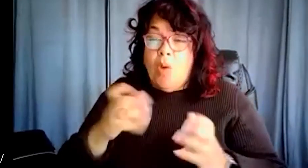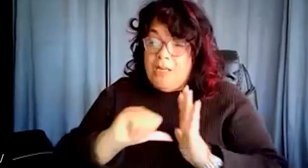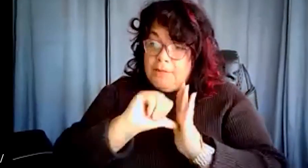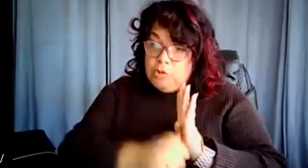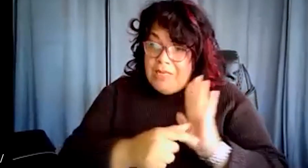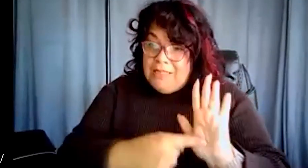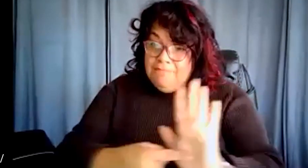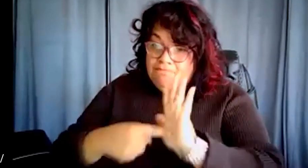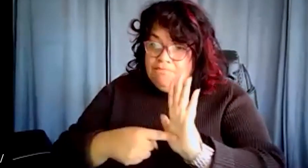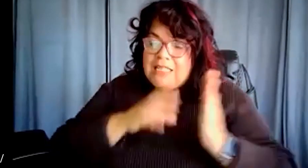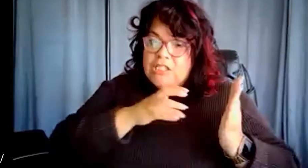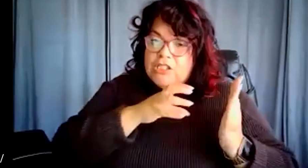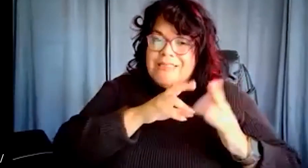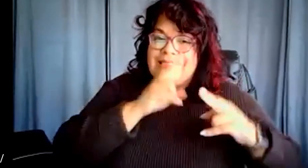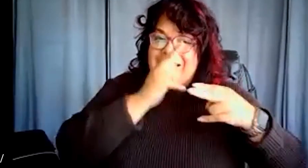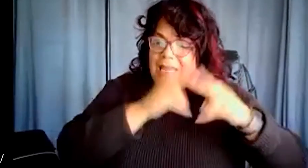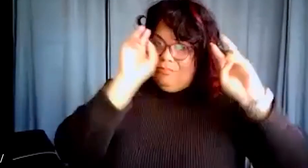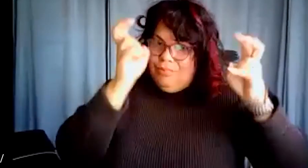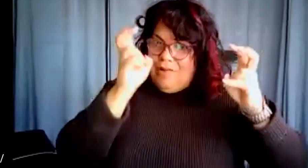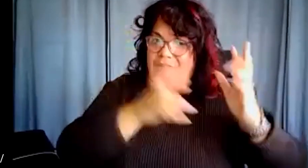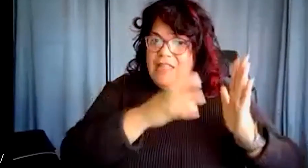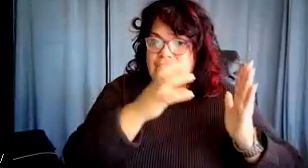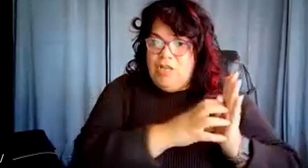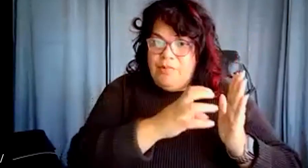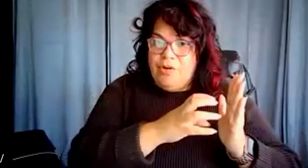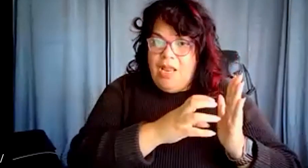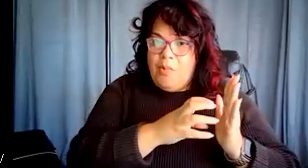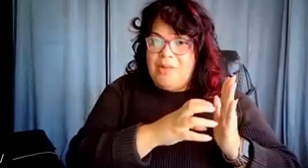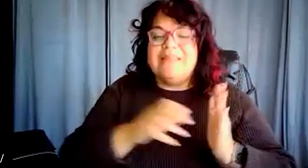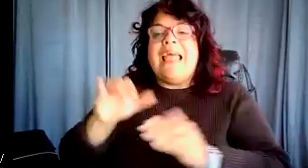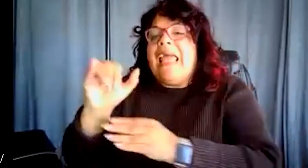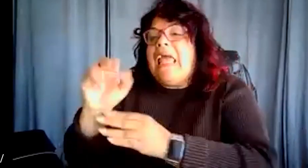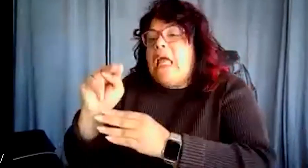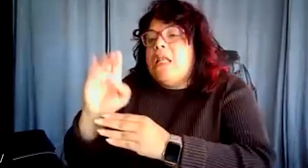chapter, which is that it was an incomplete overview of disability history because the